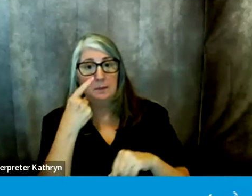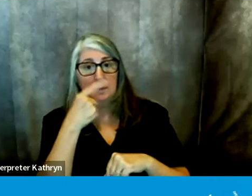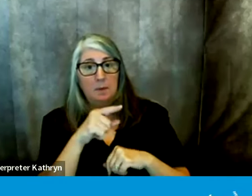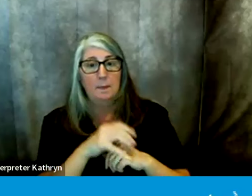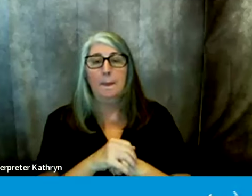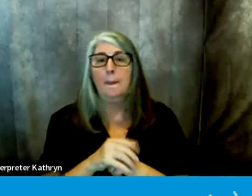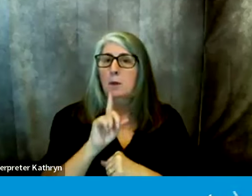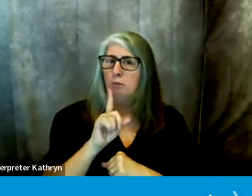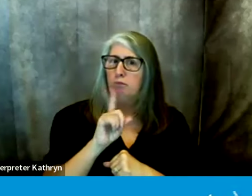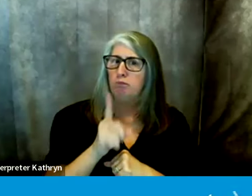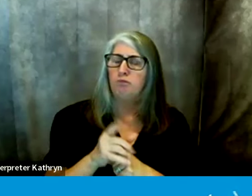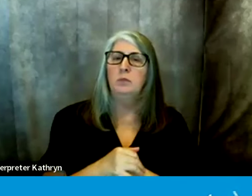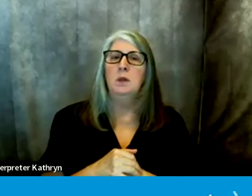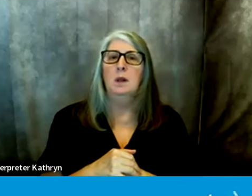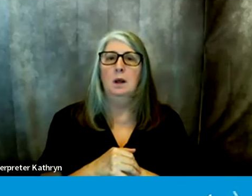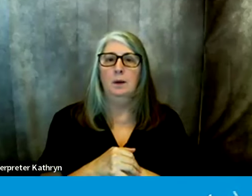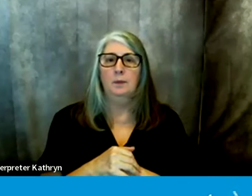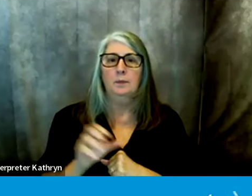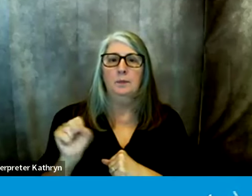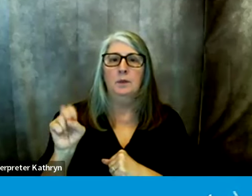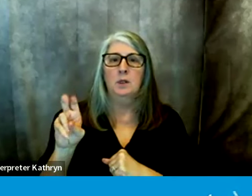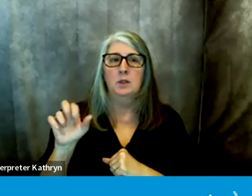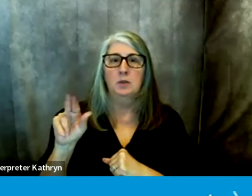Sure. Susan, just to answer your question in the chat.